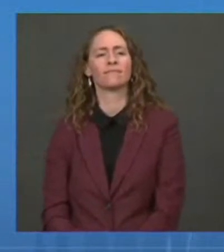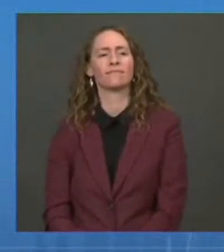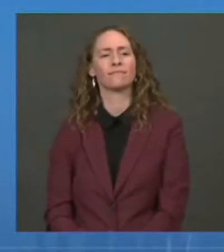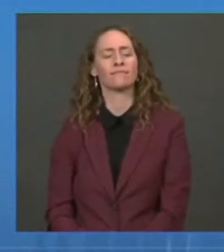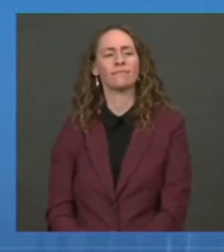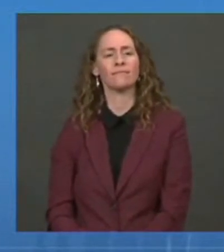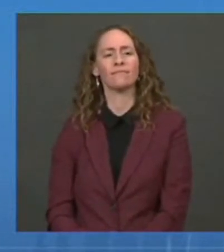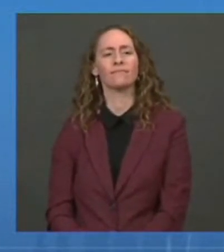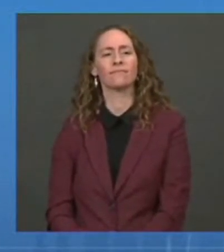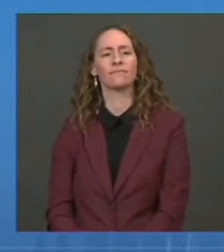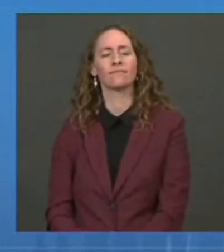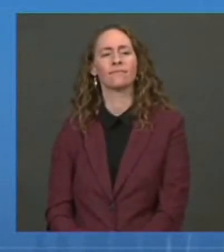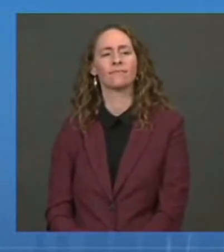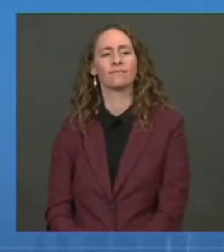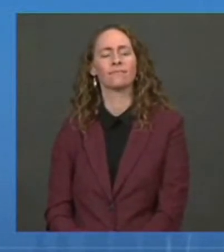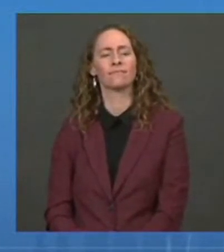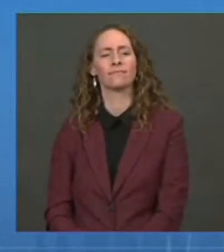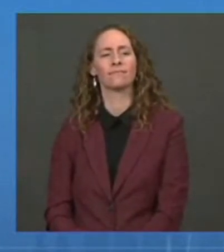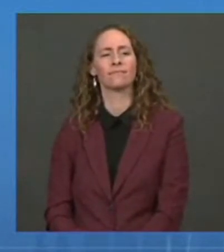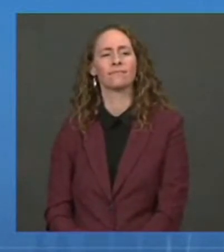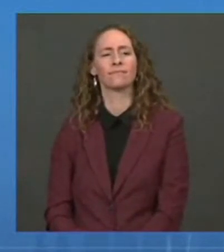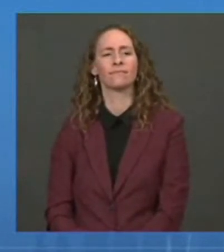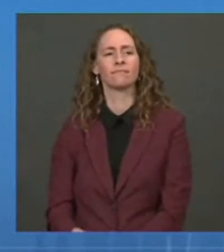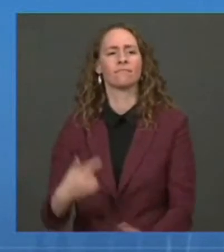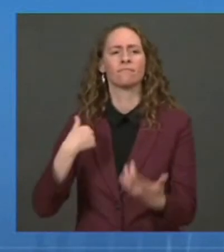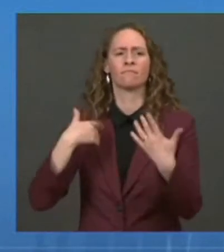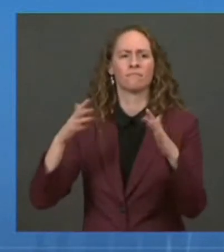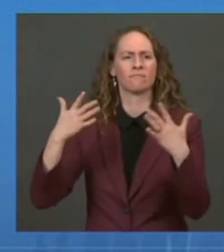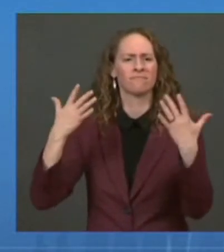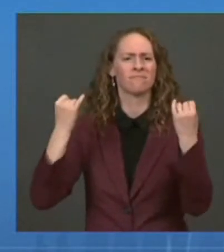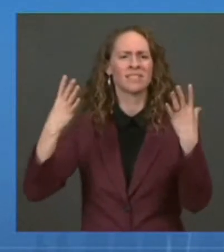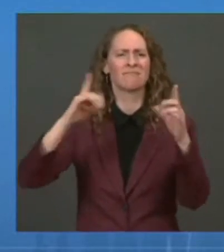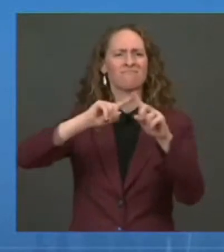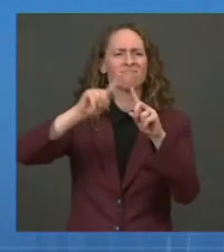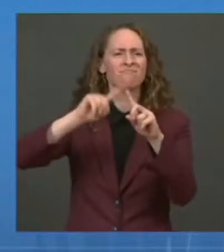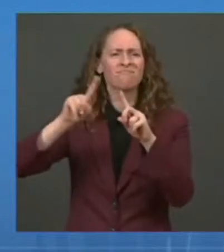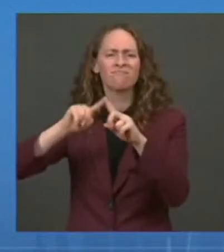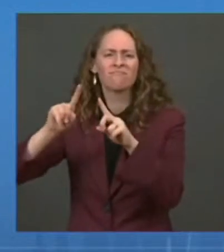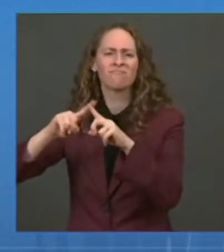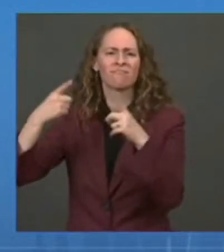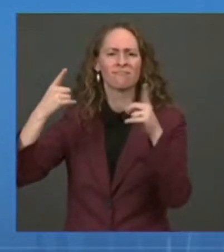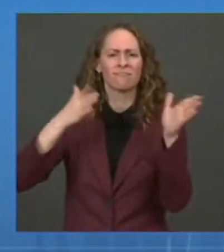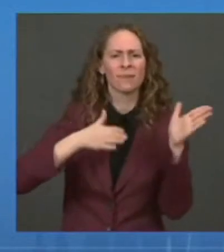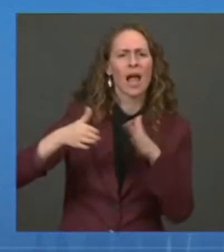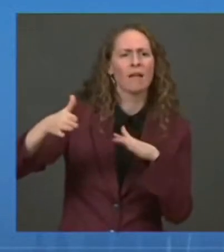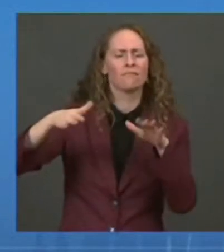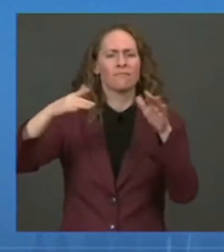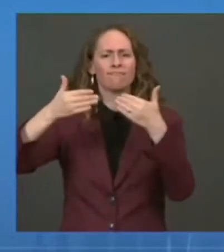DISPOSAL WITH MORE THAN A DOZEN SPECIFIC ACTIONS THAT WILL GET